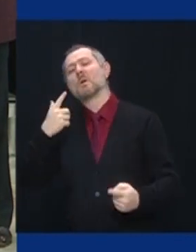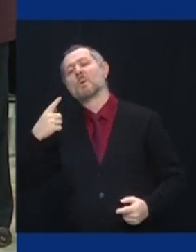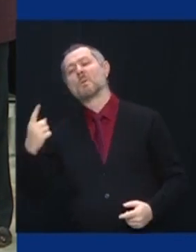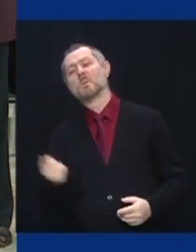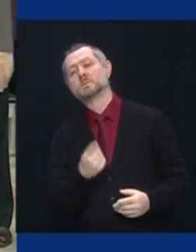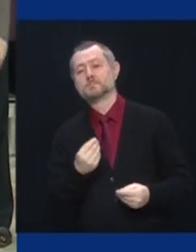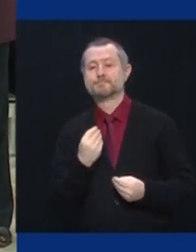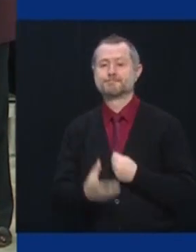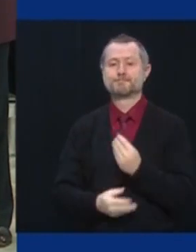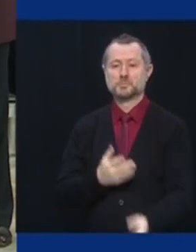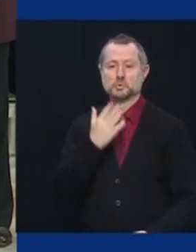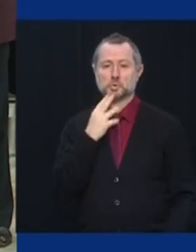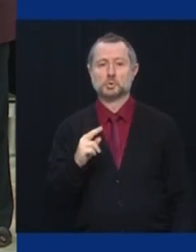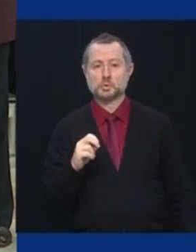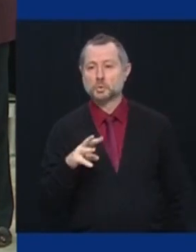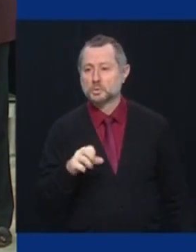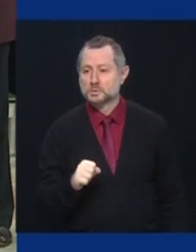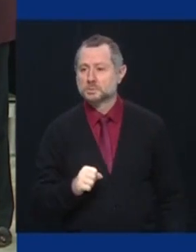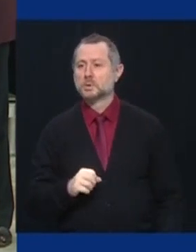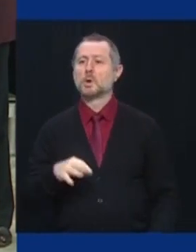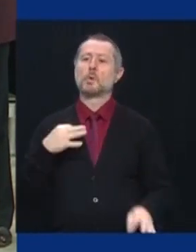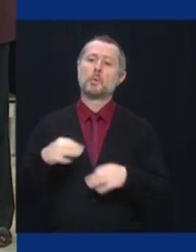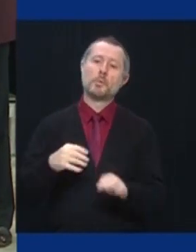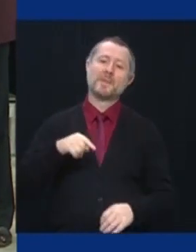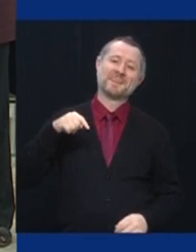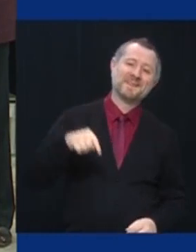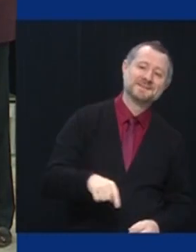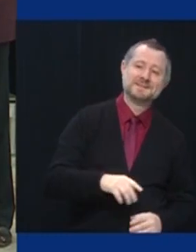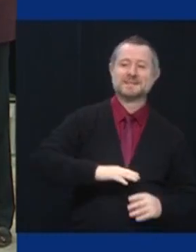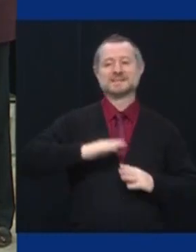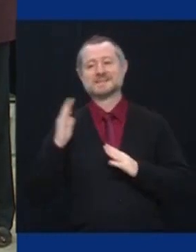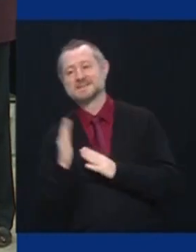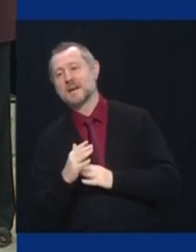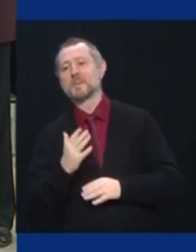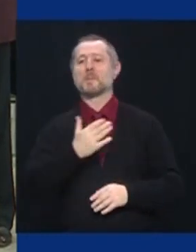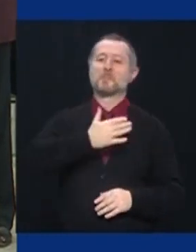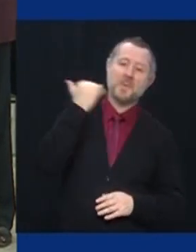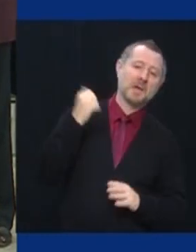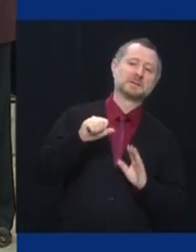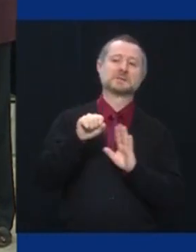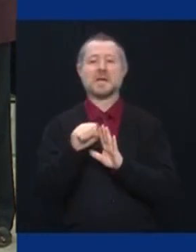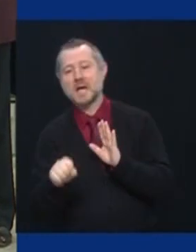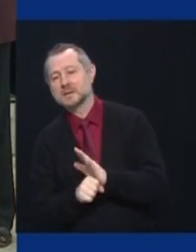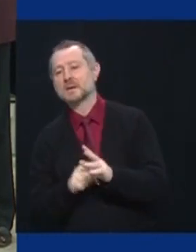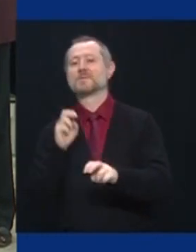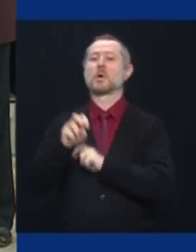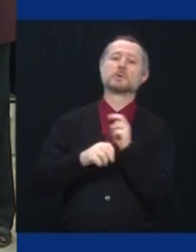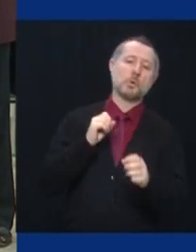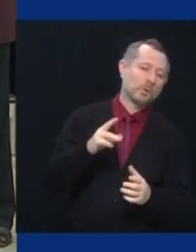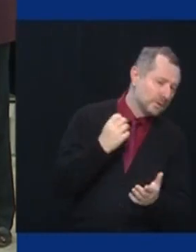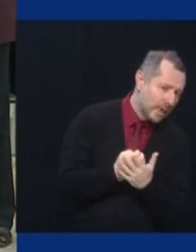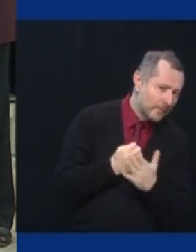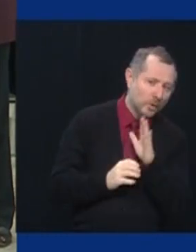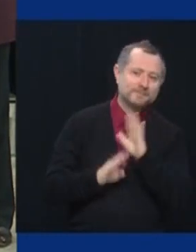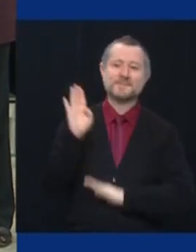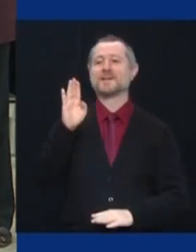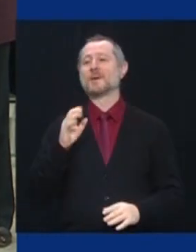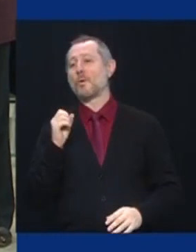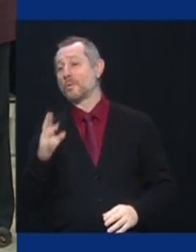BUT THEN AGAIN, I WAS THINKING THESE WORDS OVER. WHEN DOESN'T HE COME WITH GOOD NEWS? IT'S USUALLY ABOUT A BETTER STATE FAIR, ECONOMIC